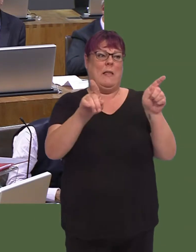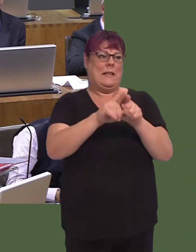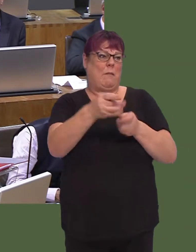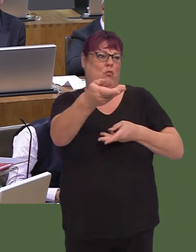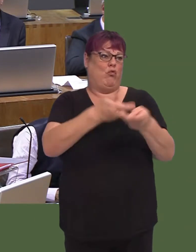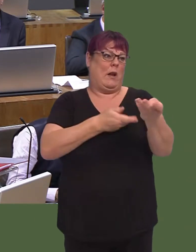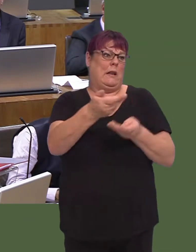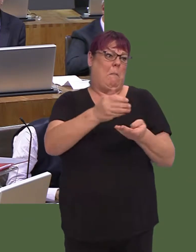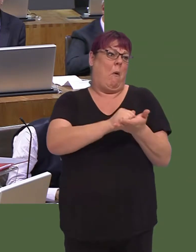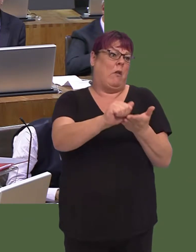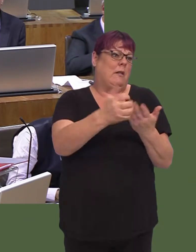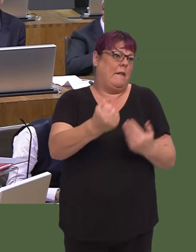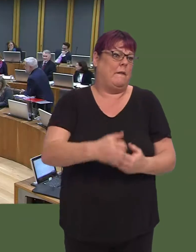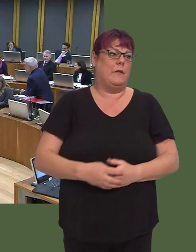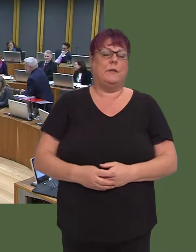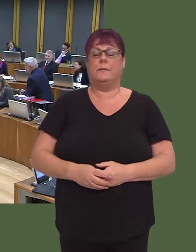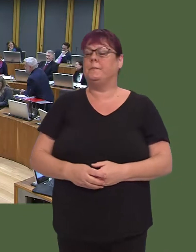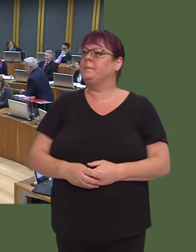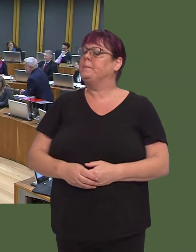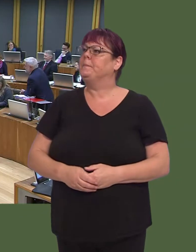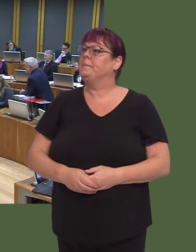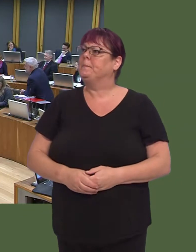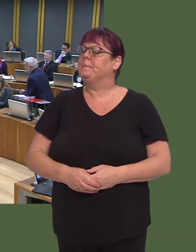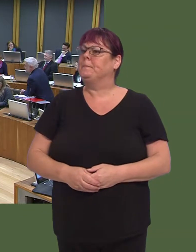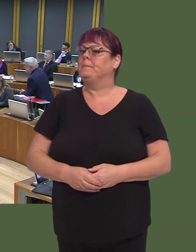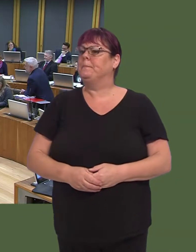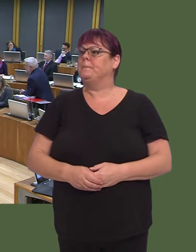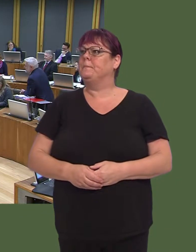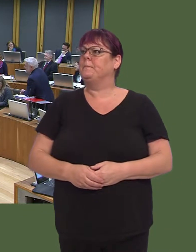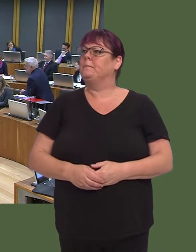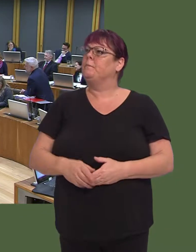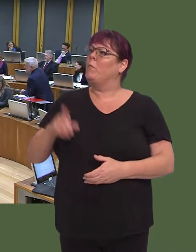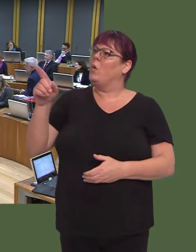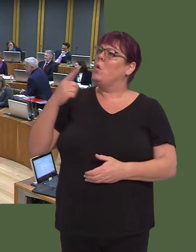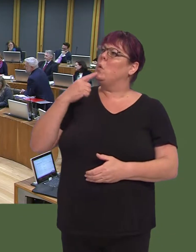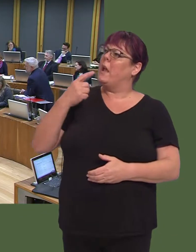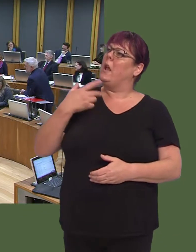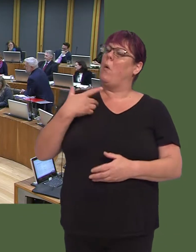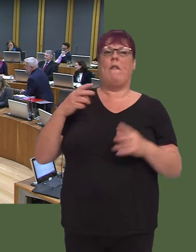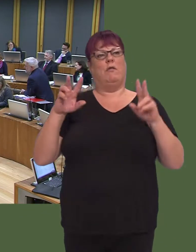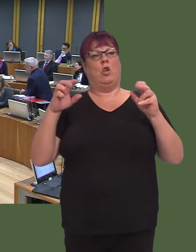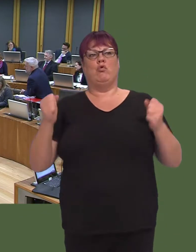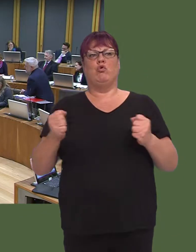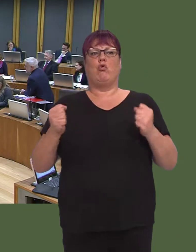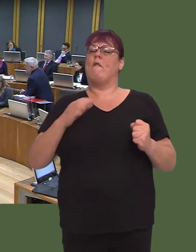with regard to the single market. Adam Price AM: First Minister, your claim to be a strong voice for Wales would carry